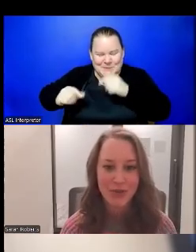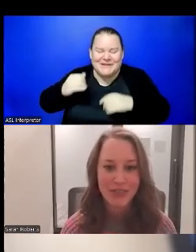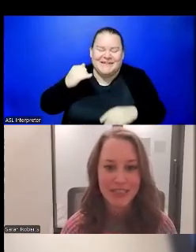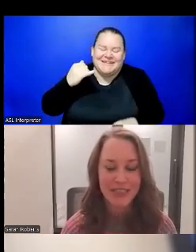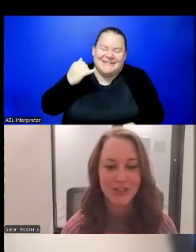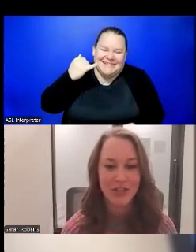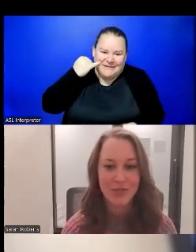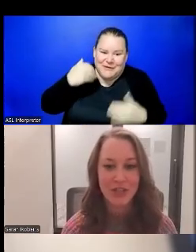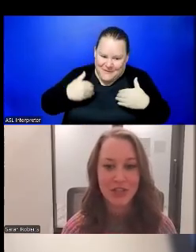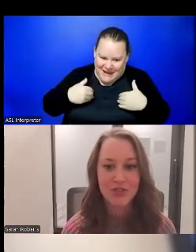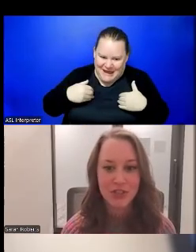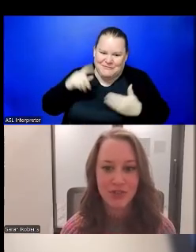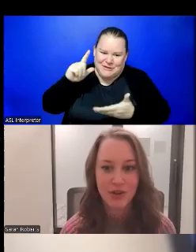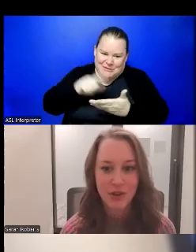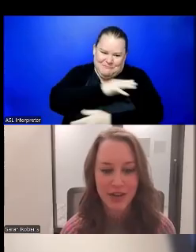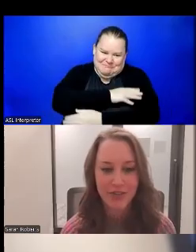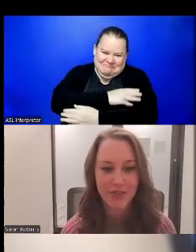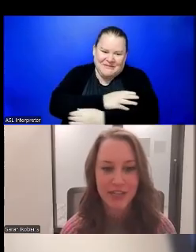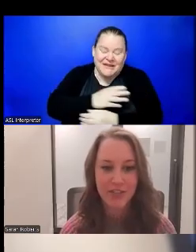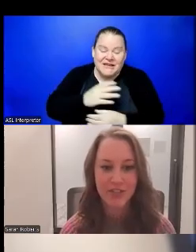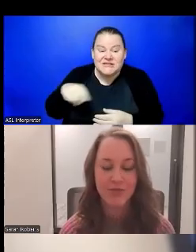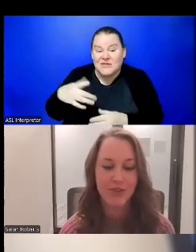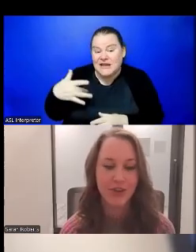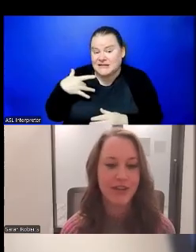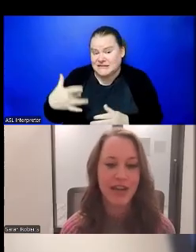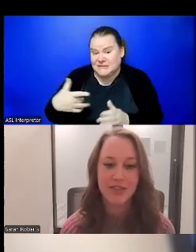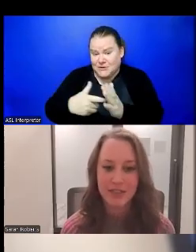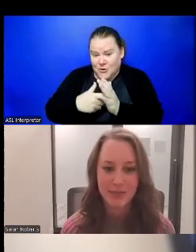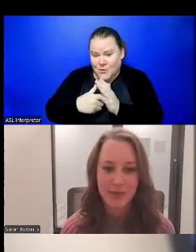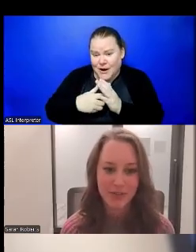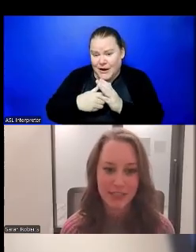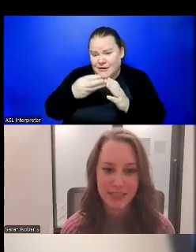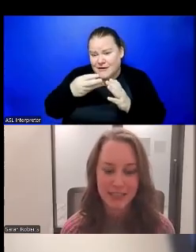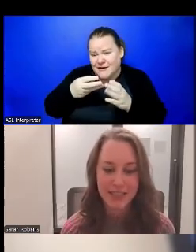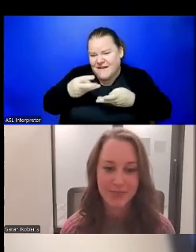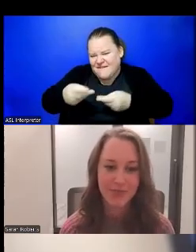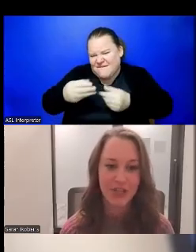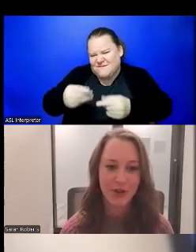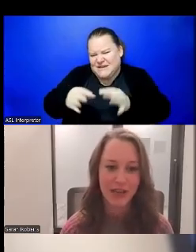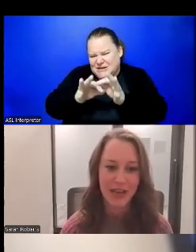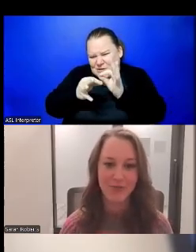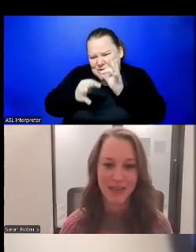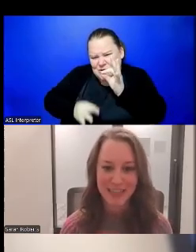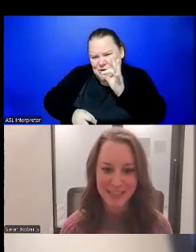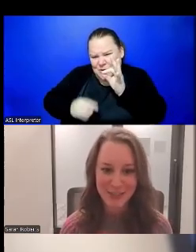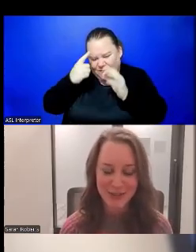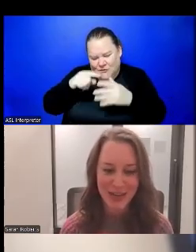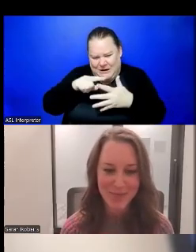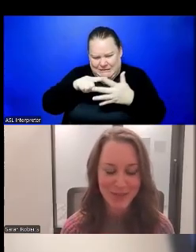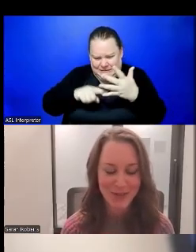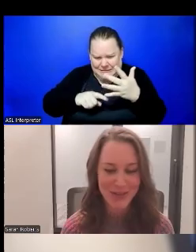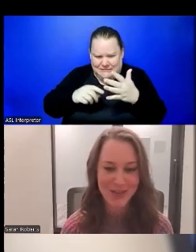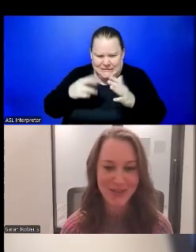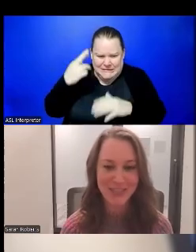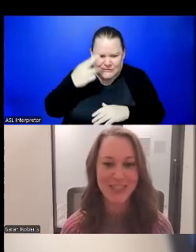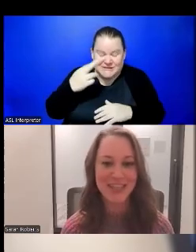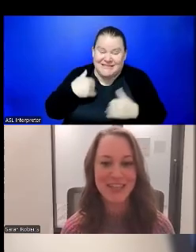Potter Willie syndrome usually require a feeding tube for kind of these main reasons. So again, weakness due to hypotonia, which